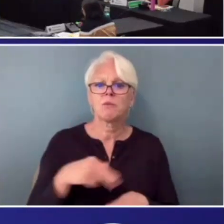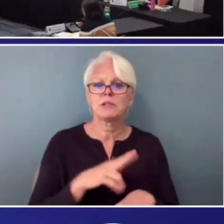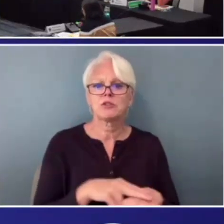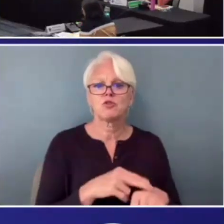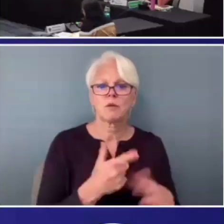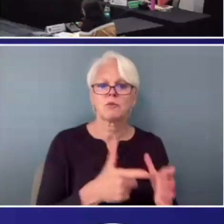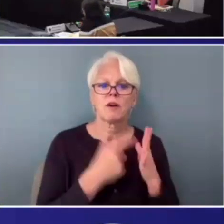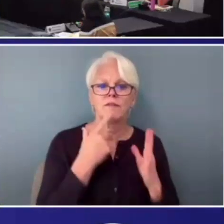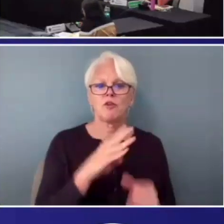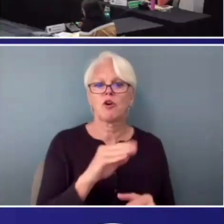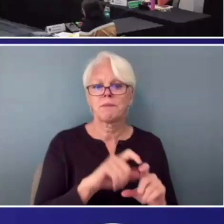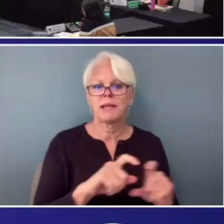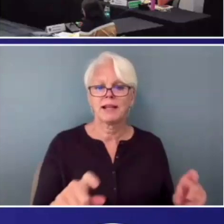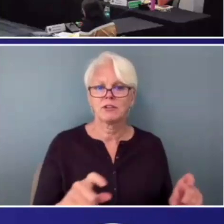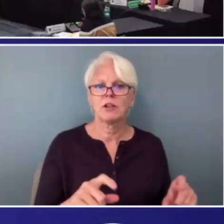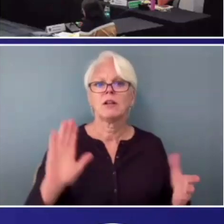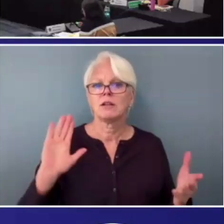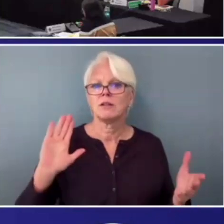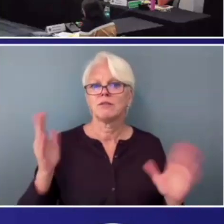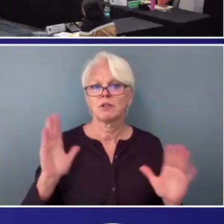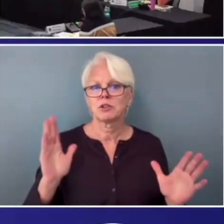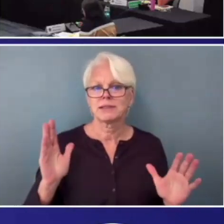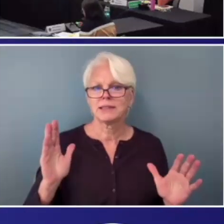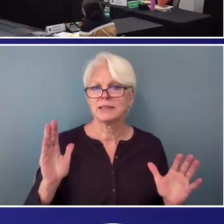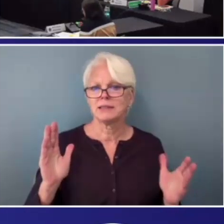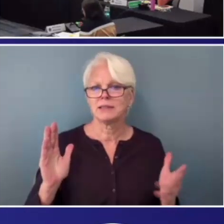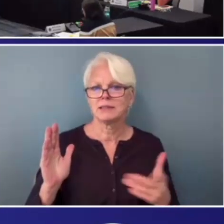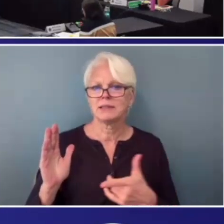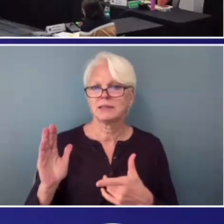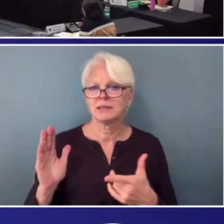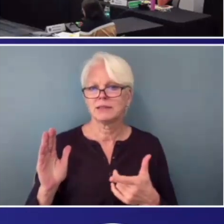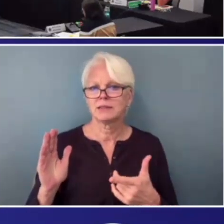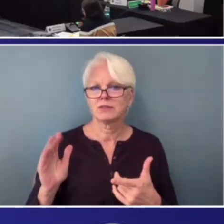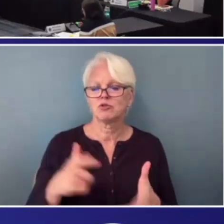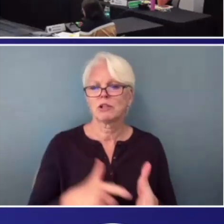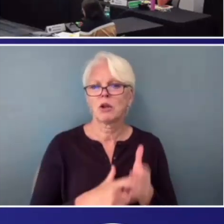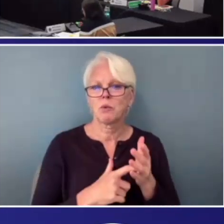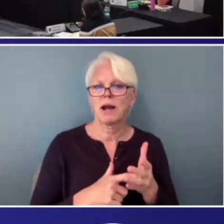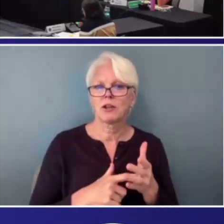versus required completion of a bachelor's